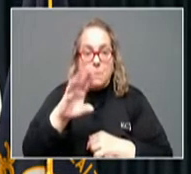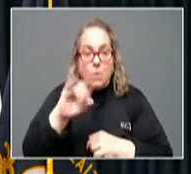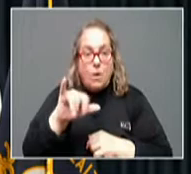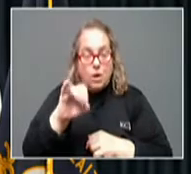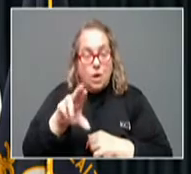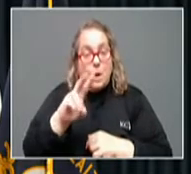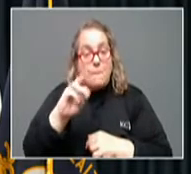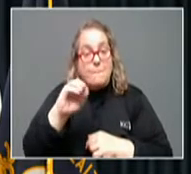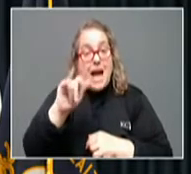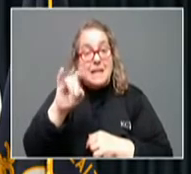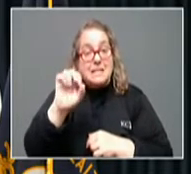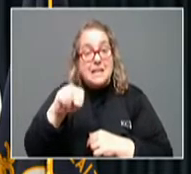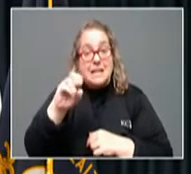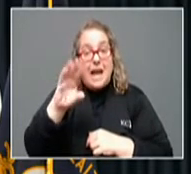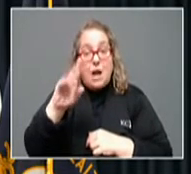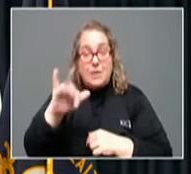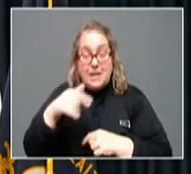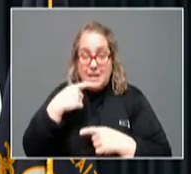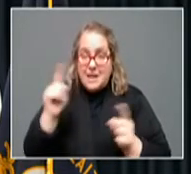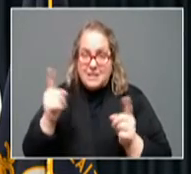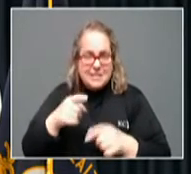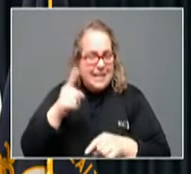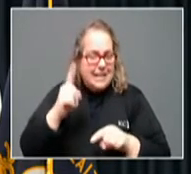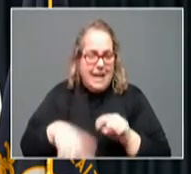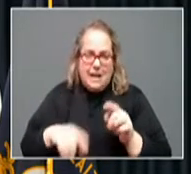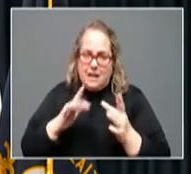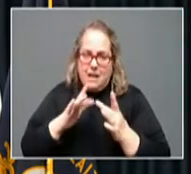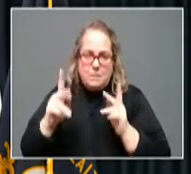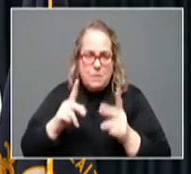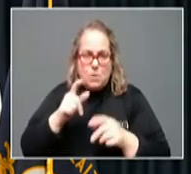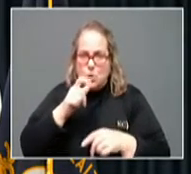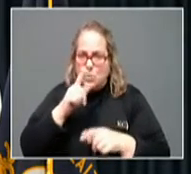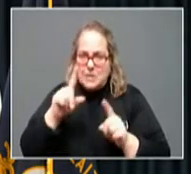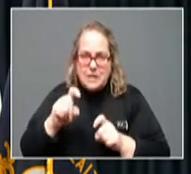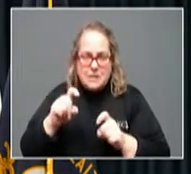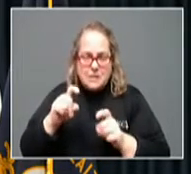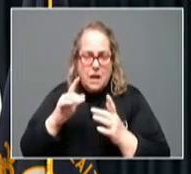who test positive for covid. Um instead they just ask that people if they test